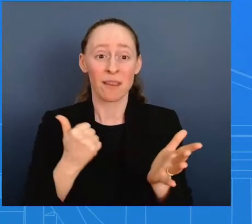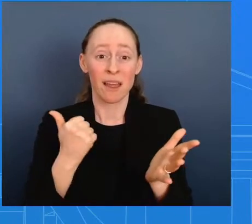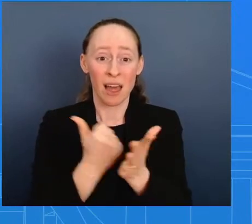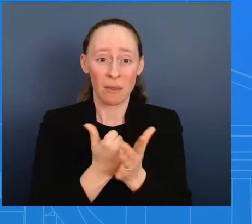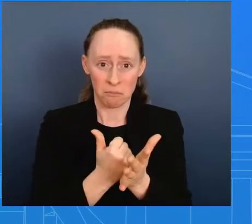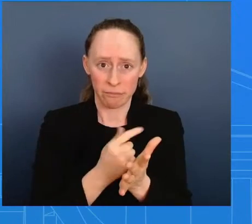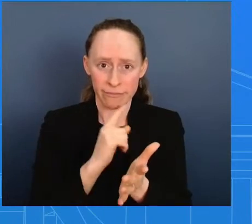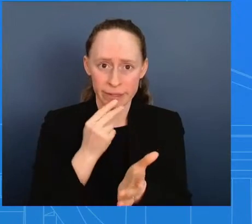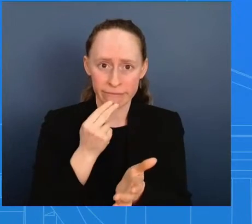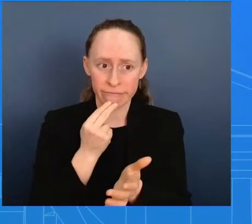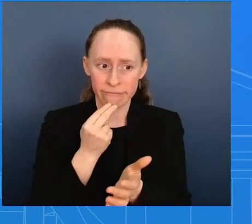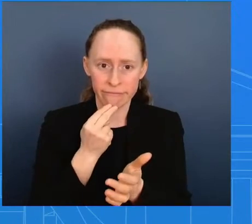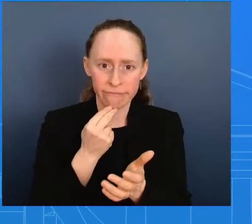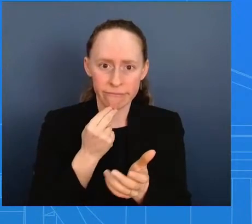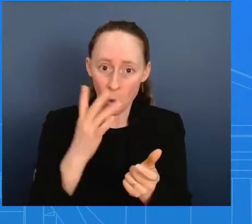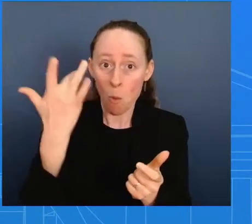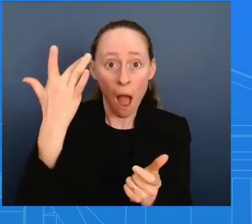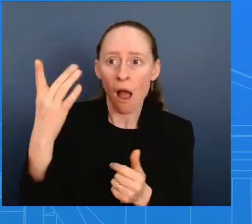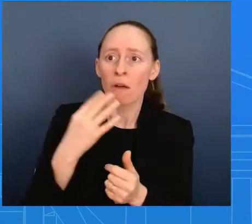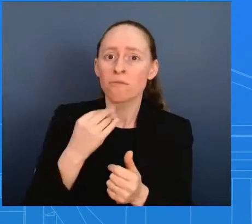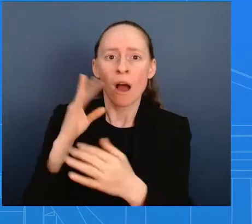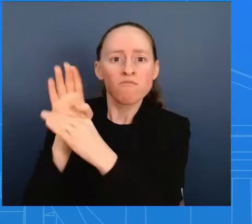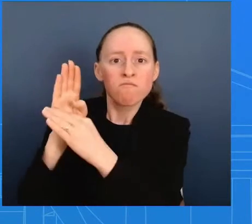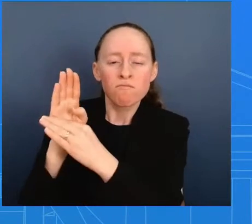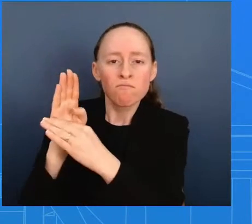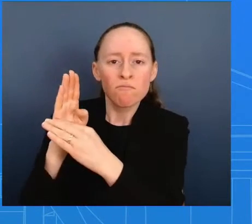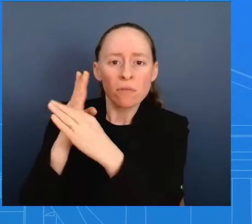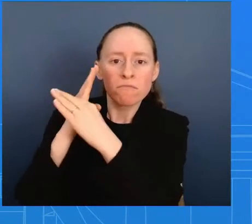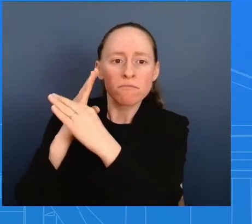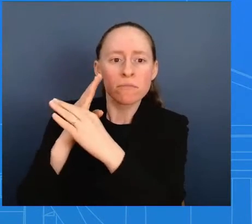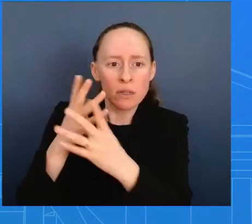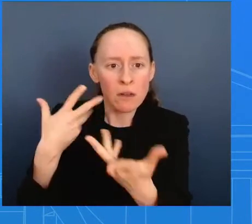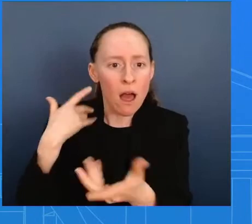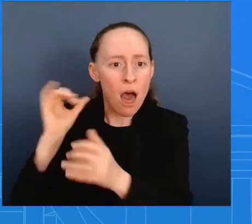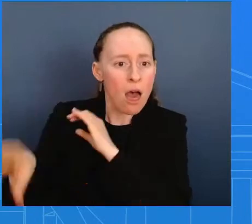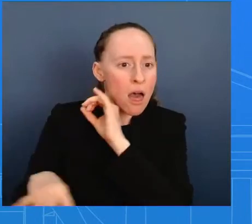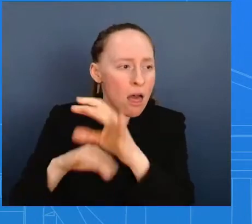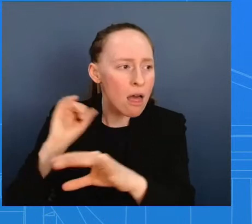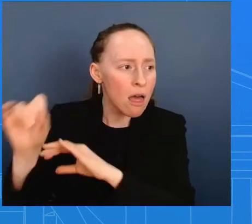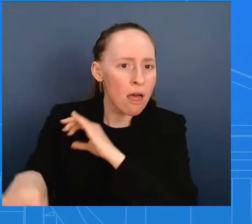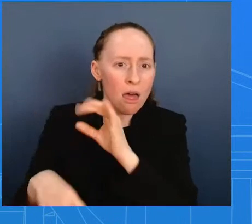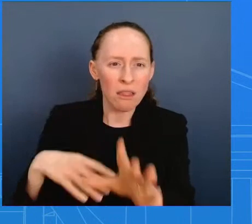And also, the repeated attack by settlers and extremists in the West Bank the aid in.